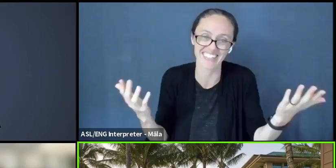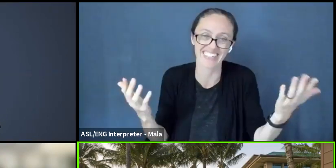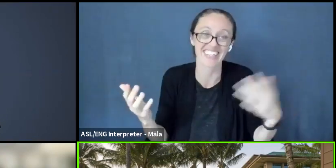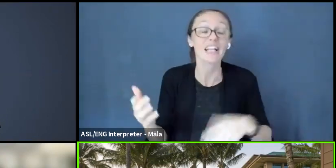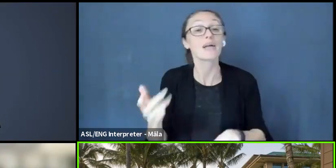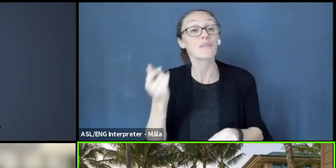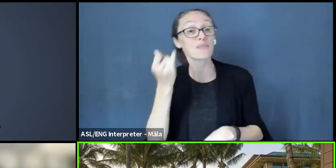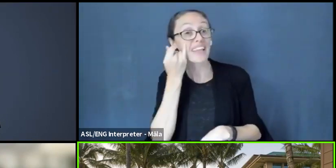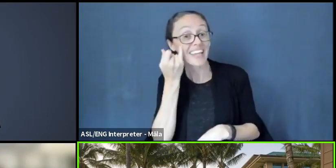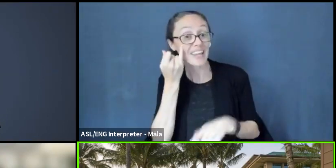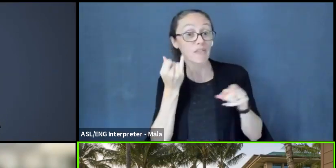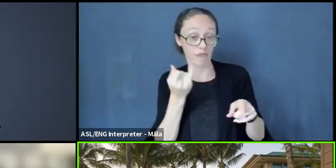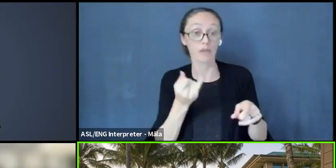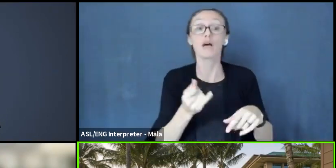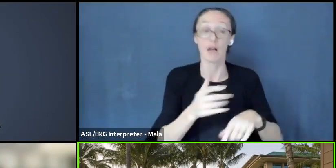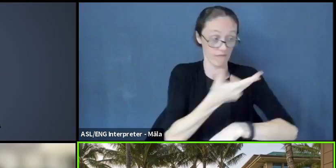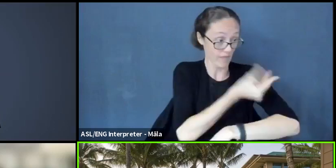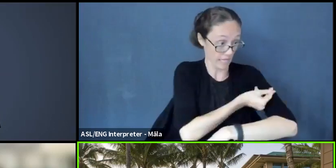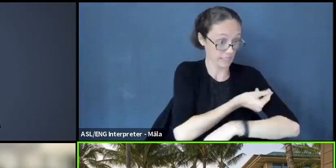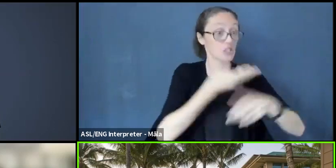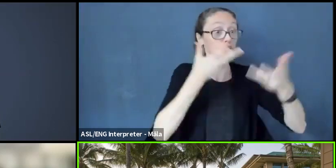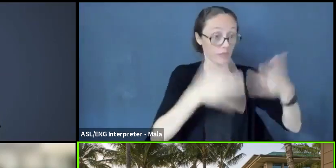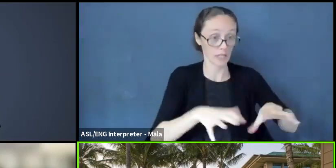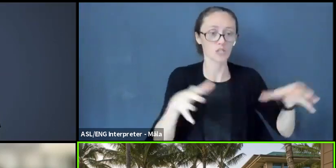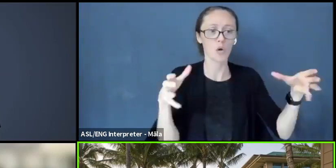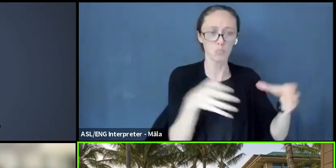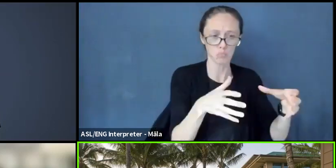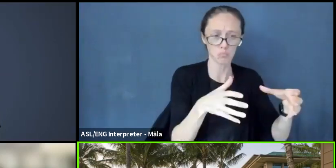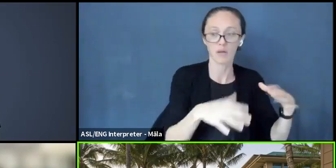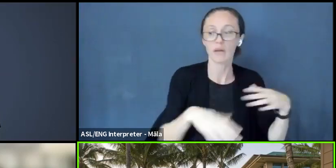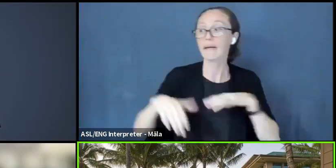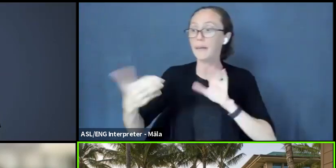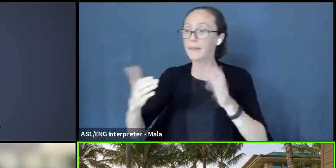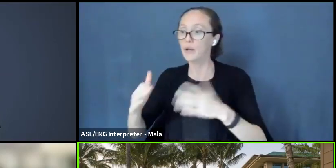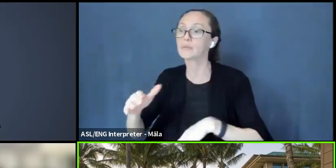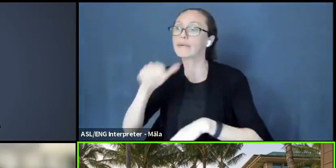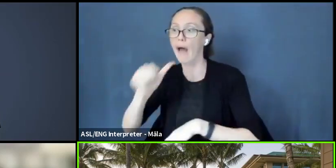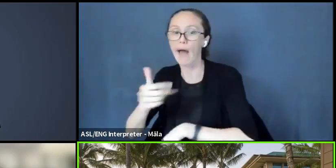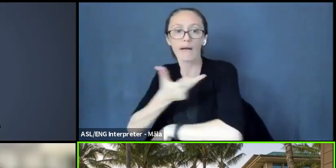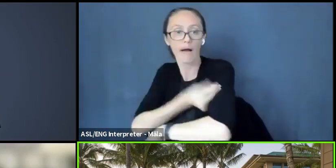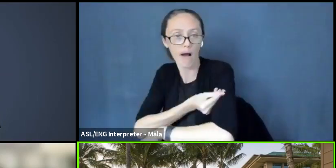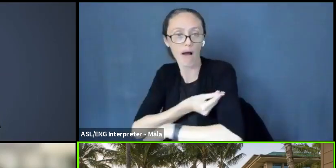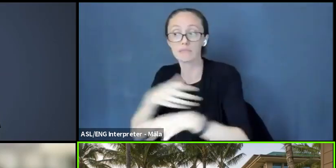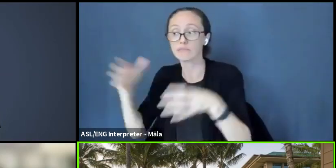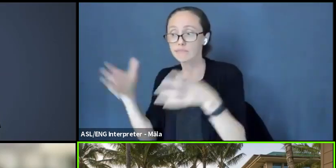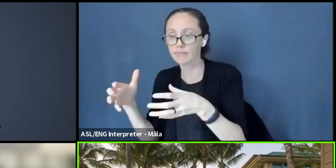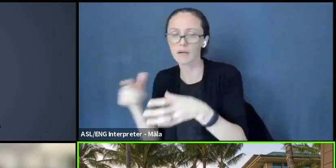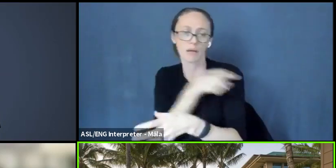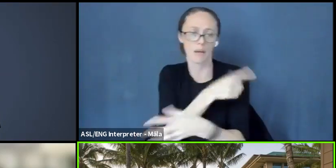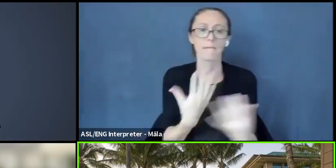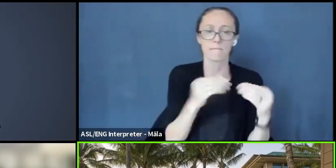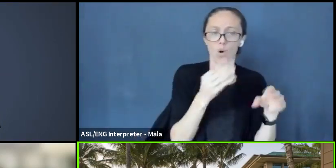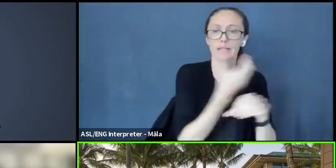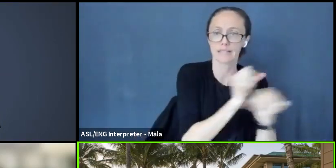Than a mix of unvaccinated much the problem is that the Delta variant, it's so spreading